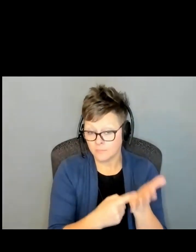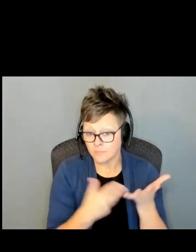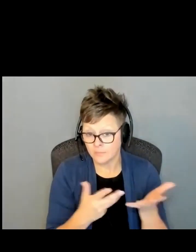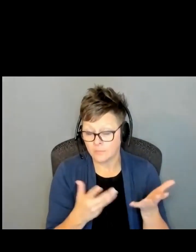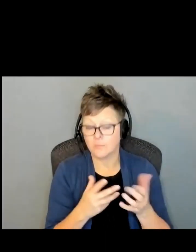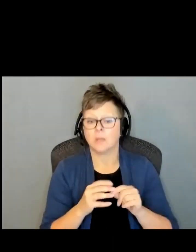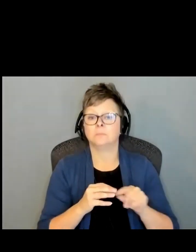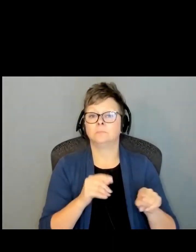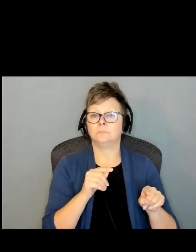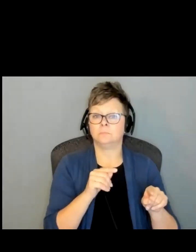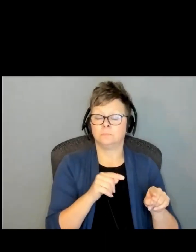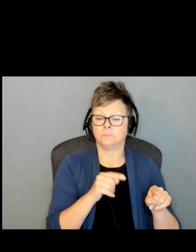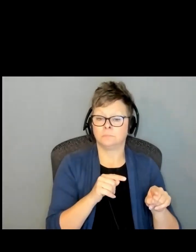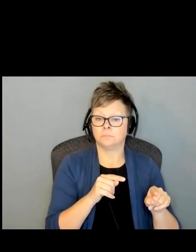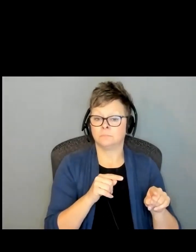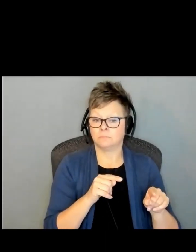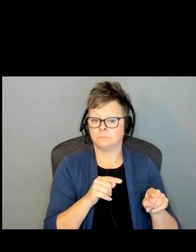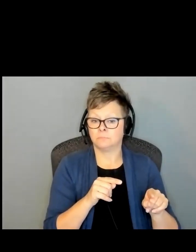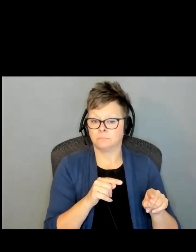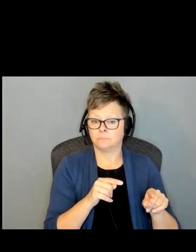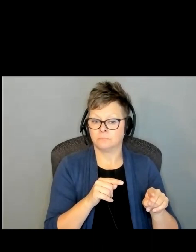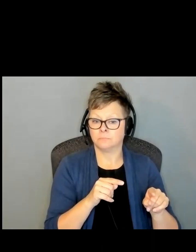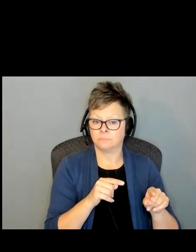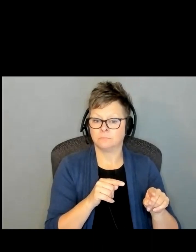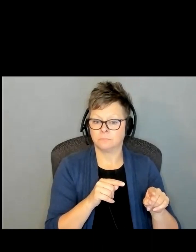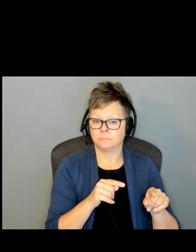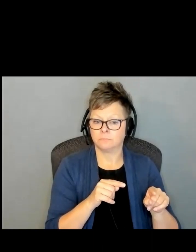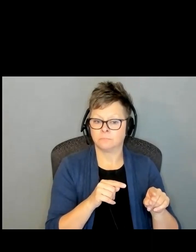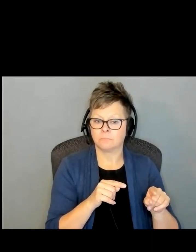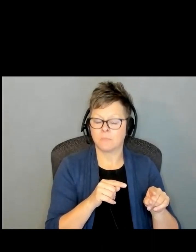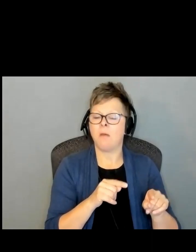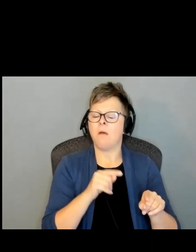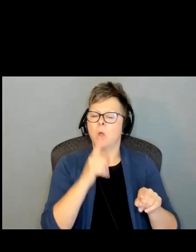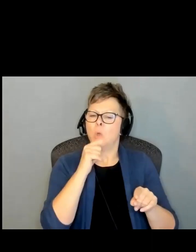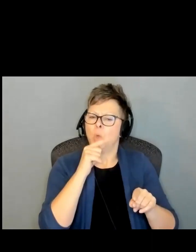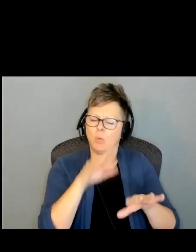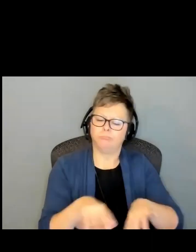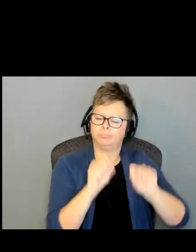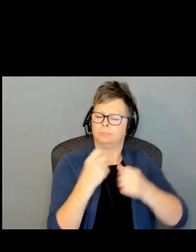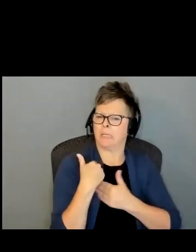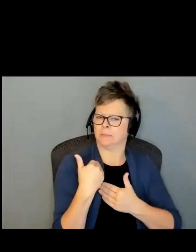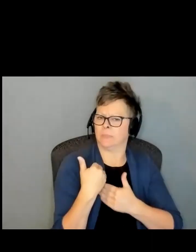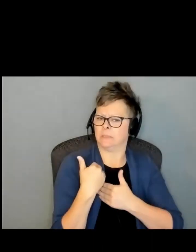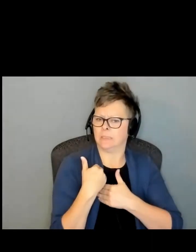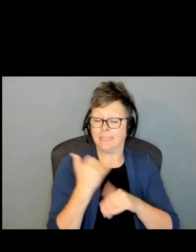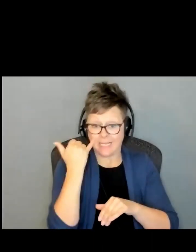That often does come up if it has not been teased out at the beginning or at the outset.